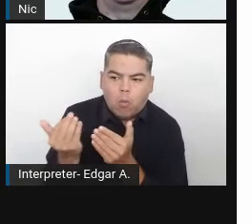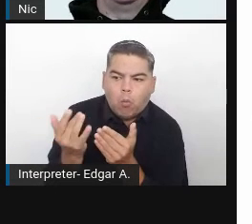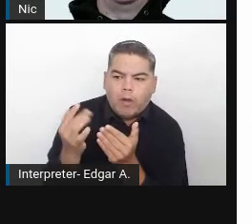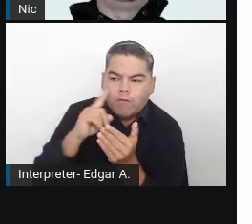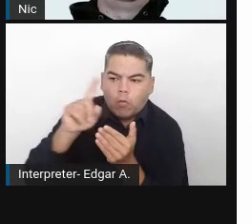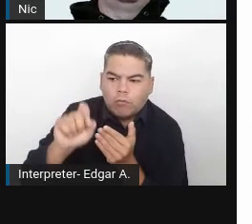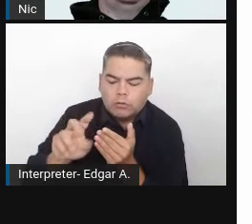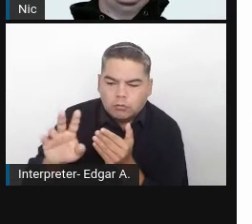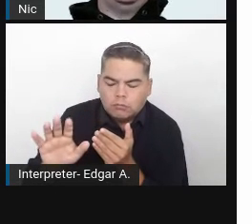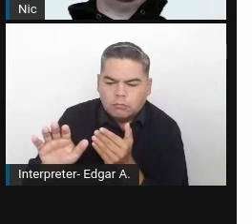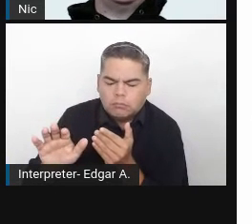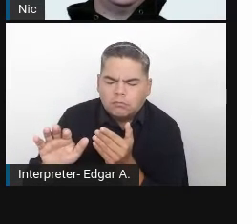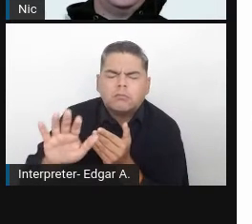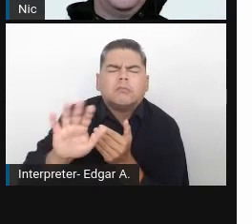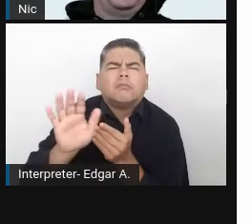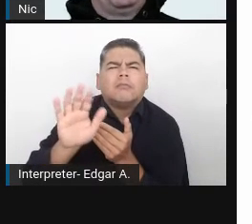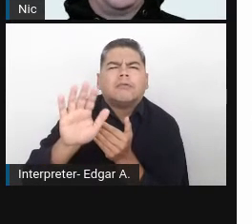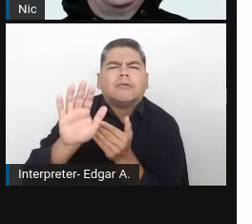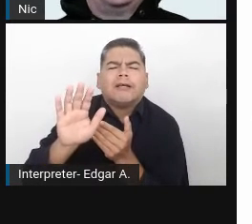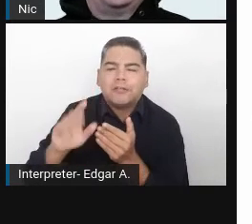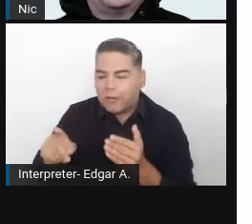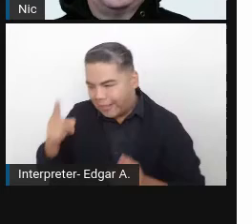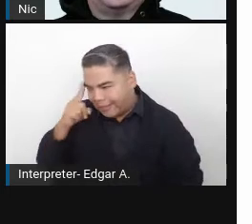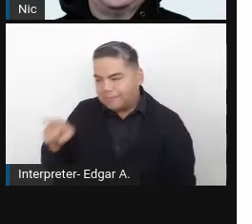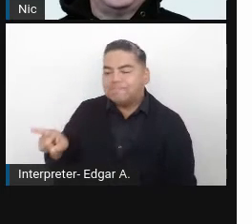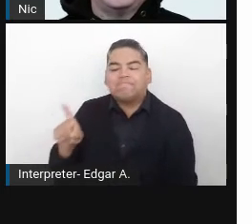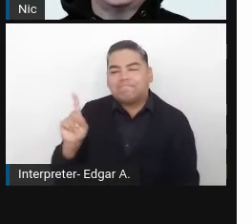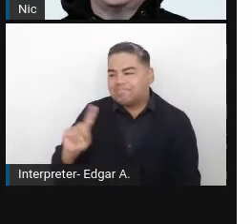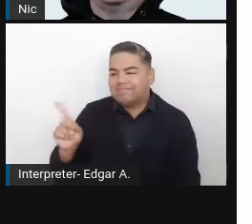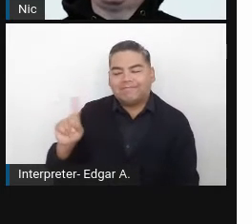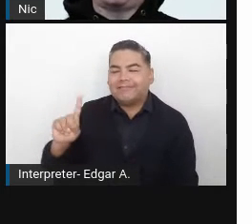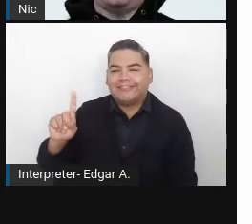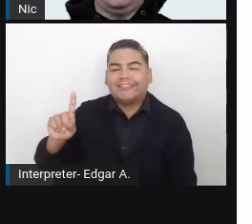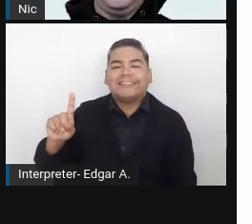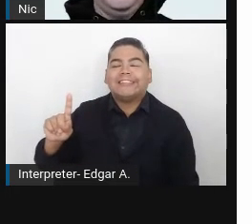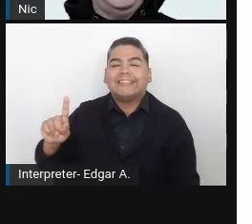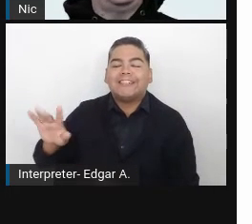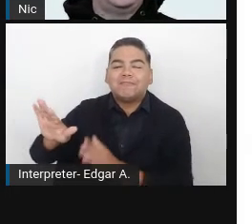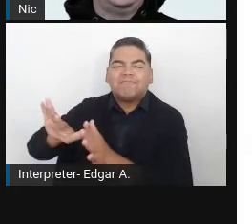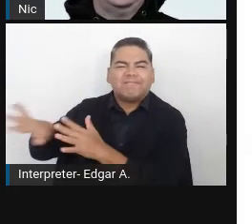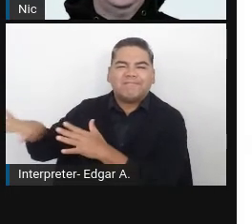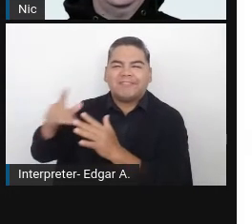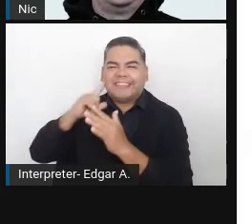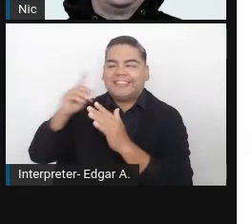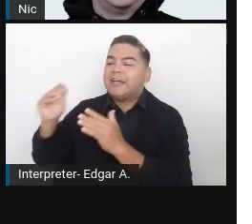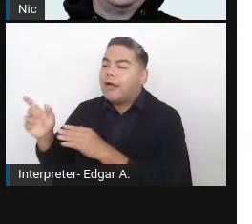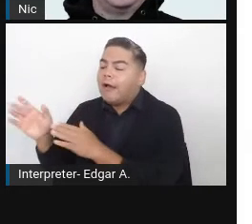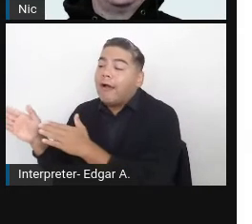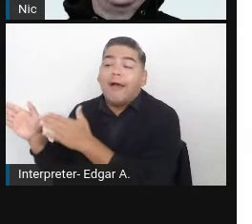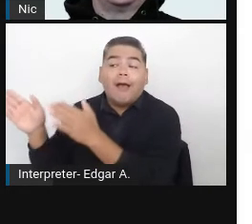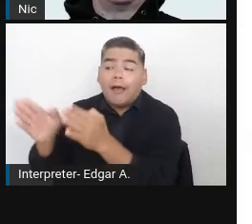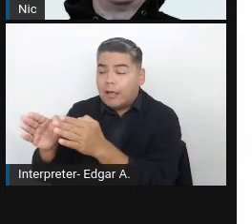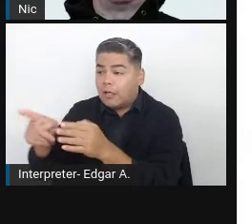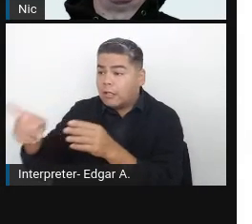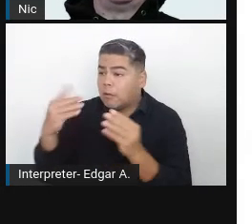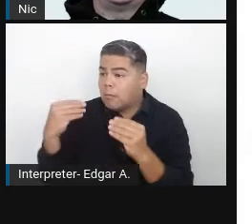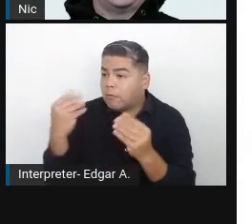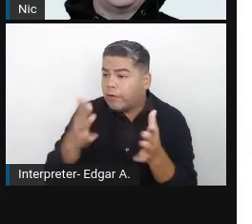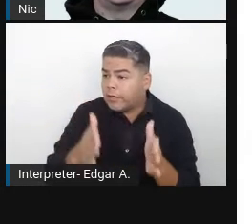Then next went on to the next provider that was saying